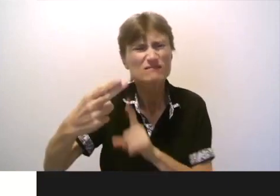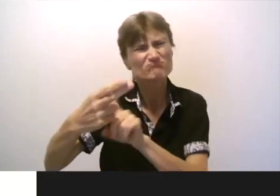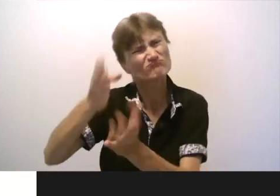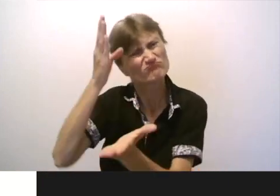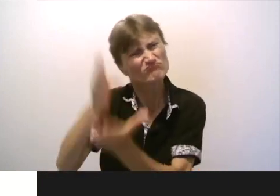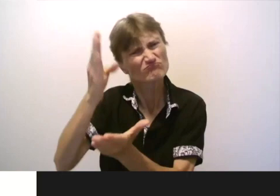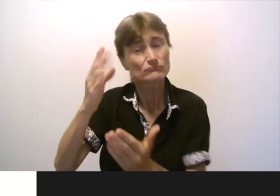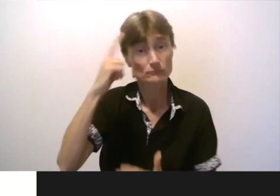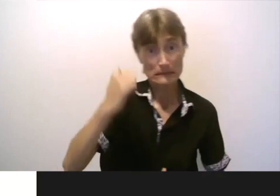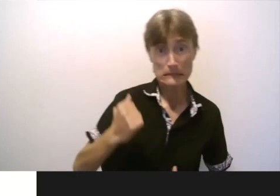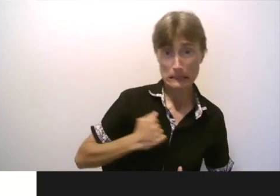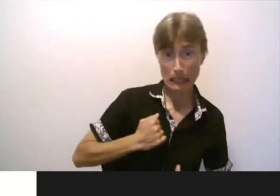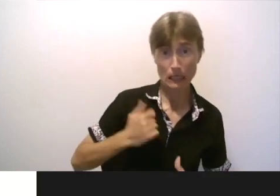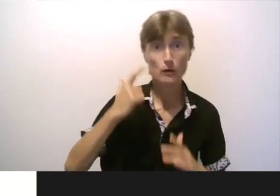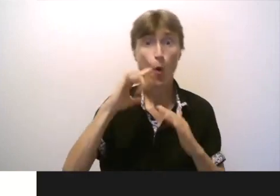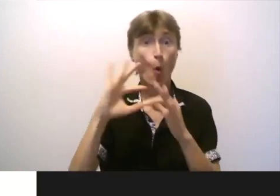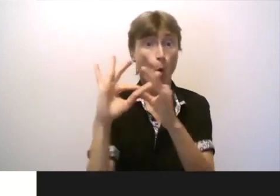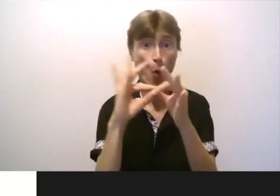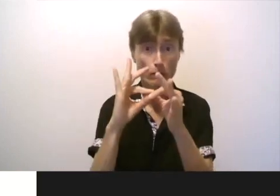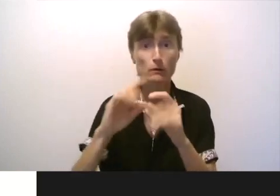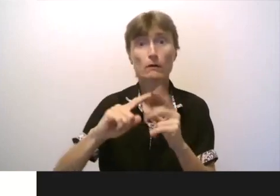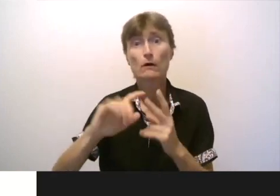the coalitions will be up soon that gives the evidence